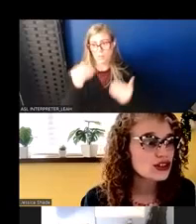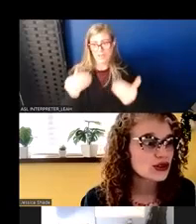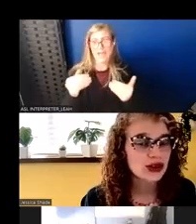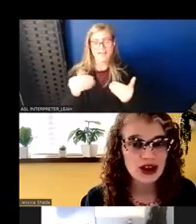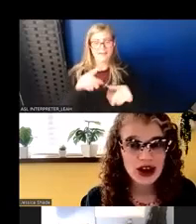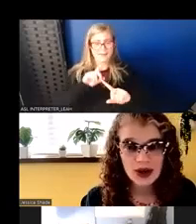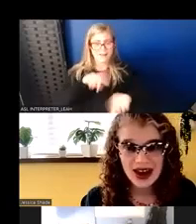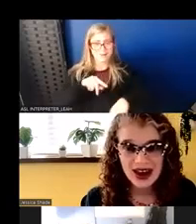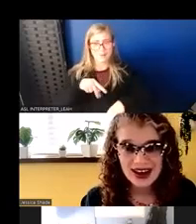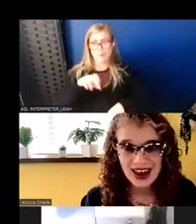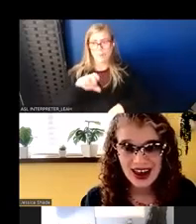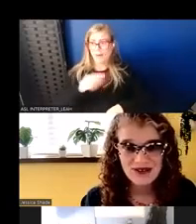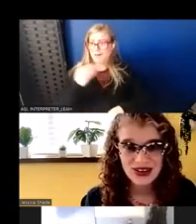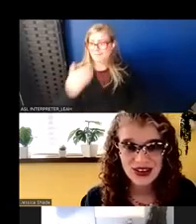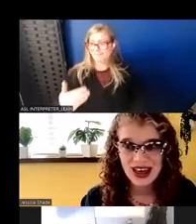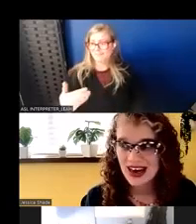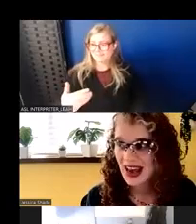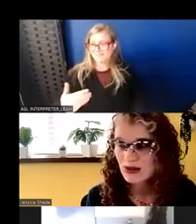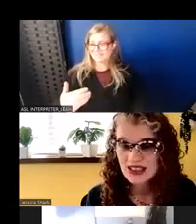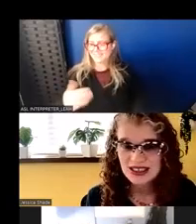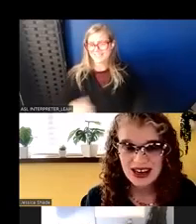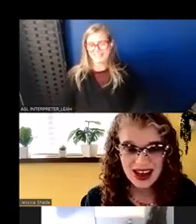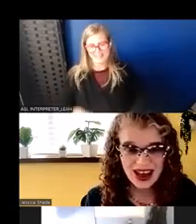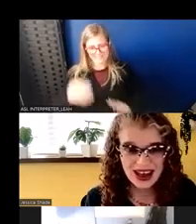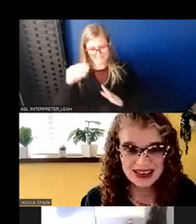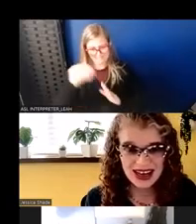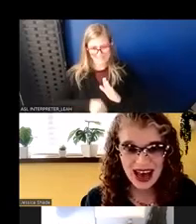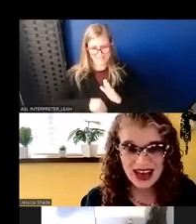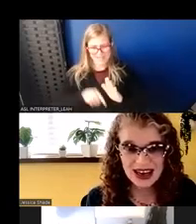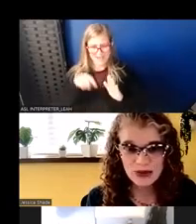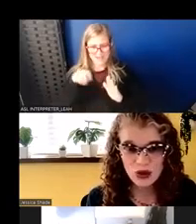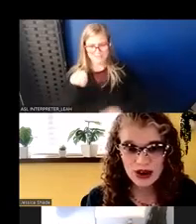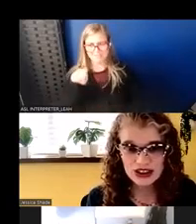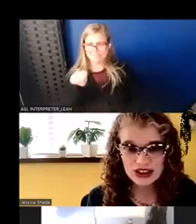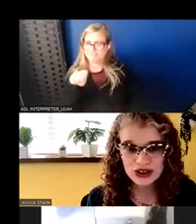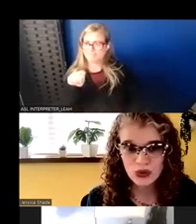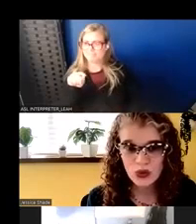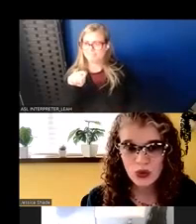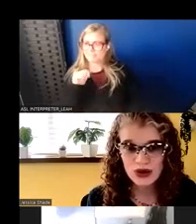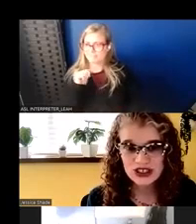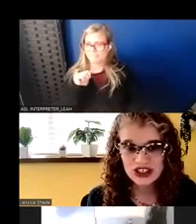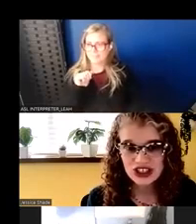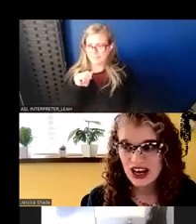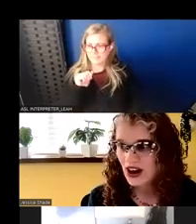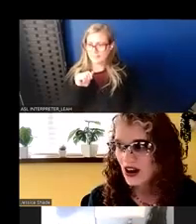So you can go ahead and fill that out and I am going to share